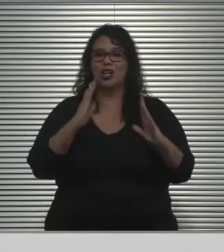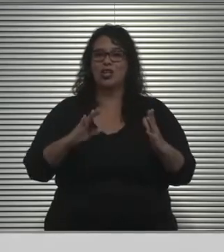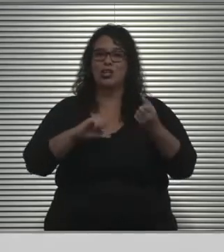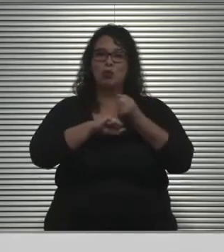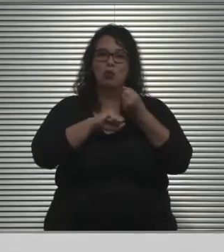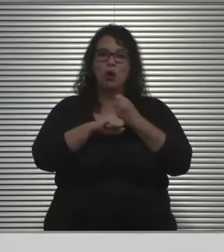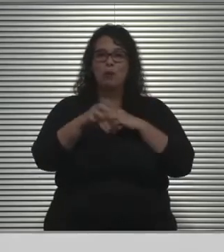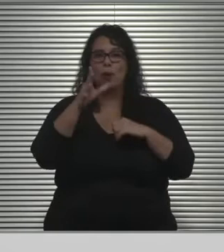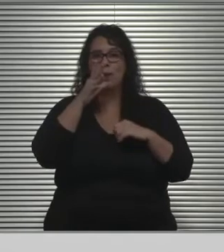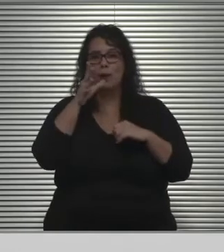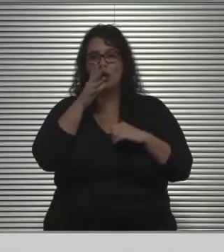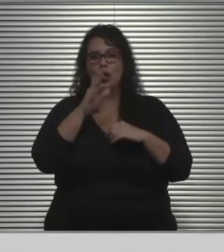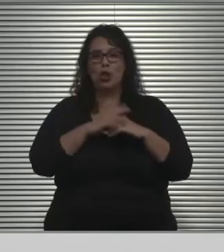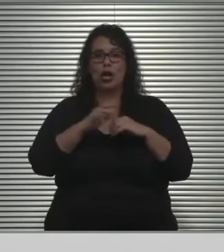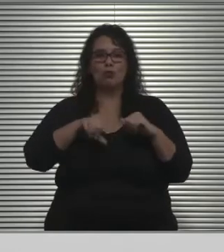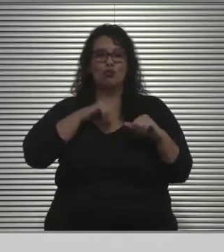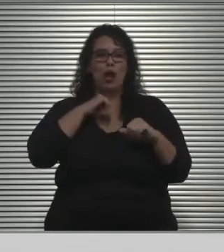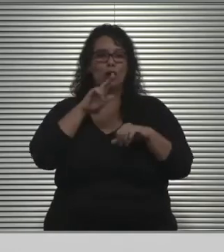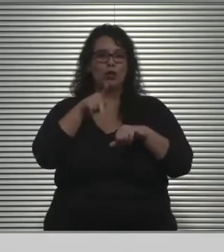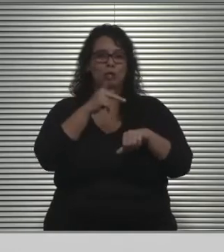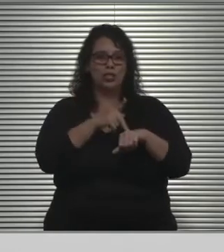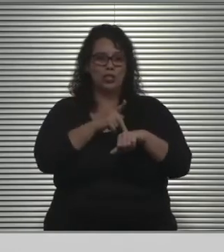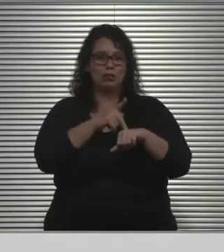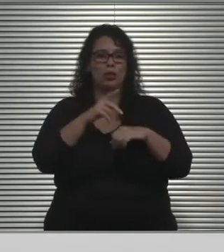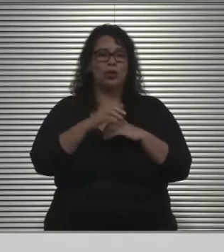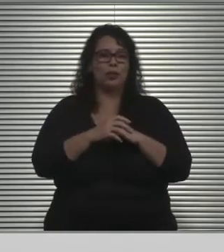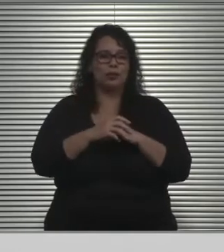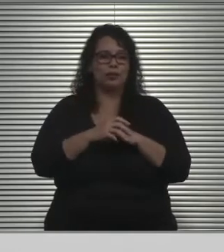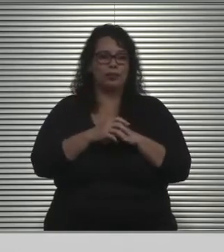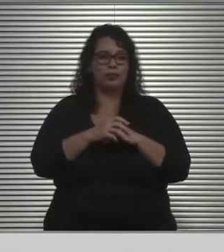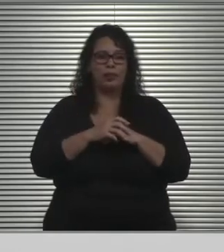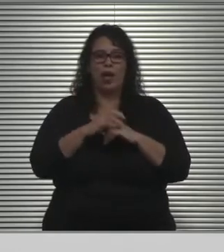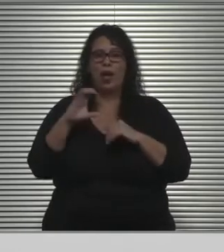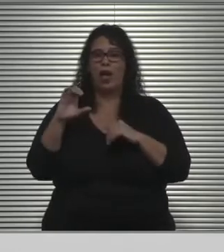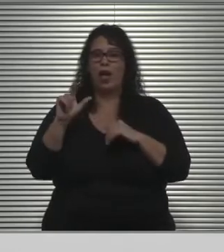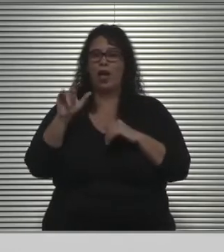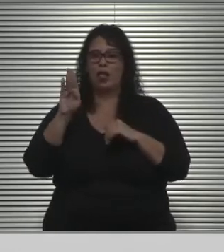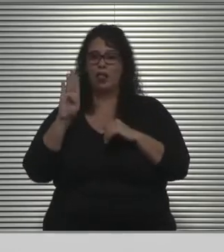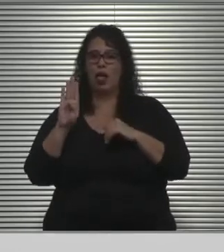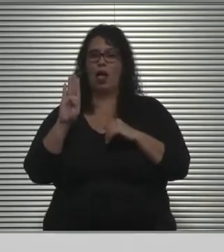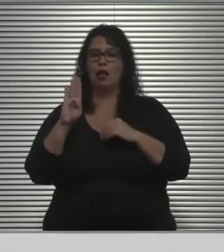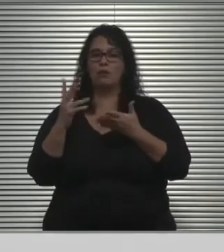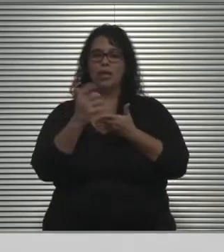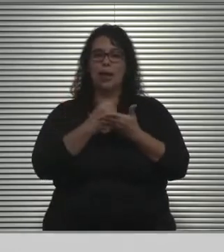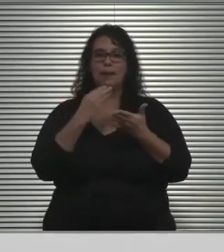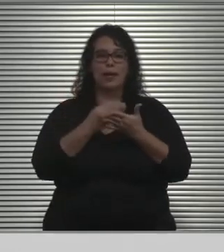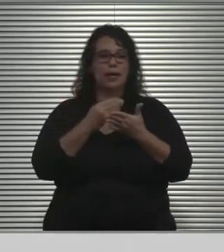and by her proud principal Claire Ferry. A club that raises funds through the making of bracelets